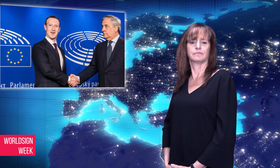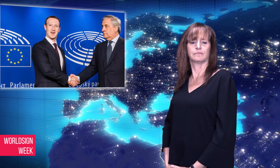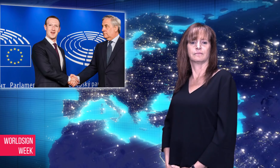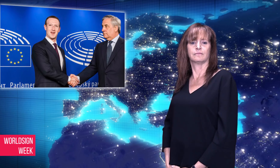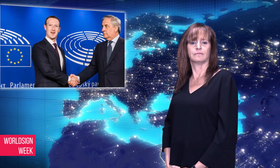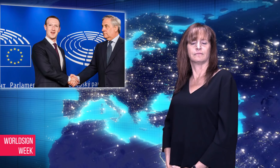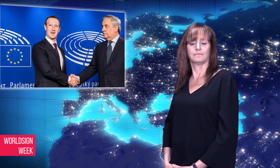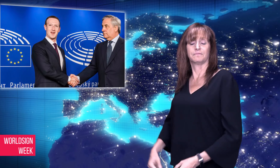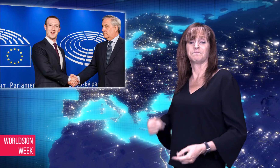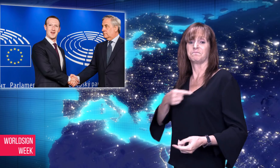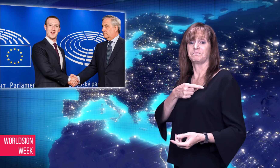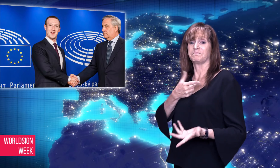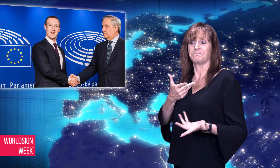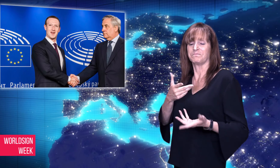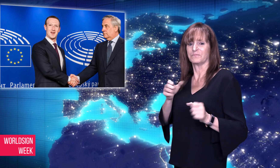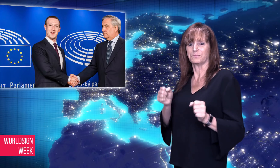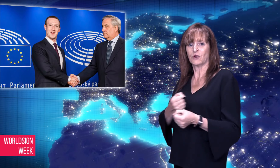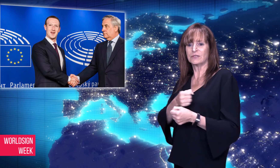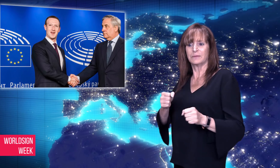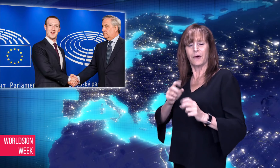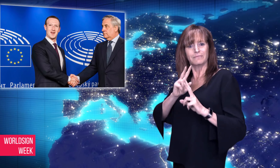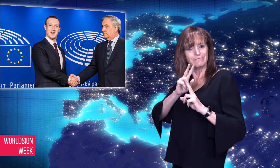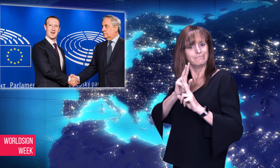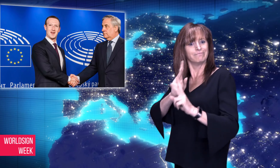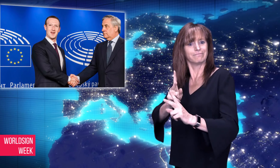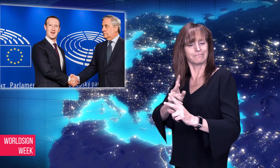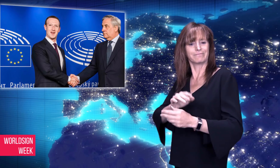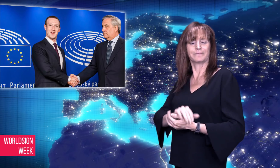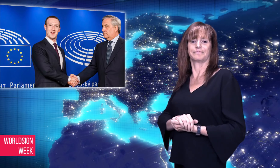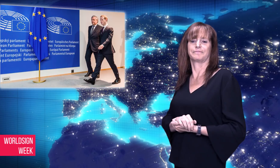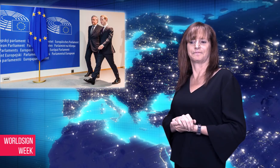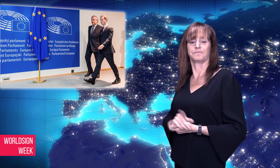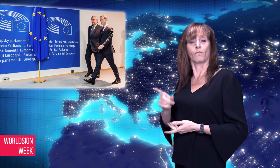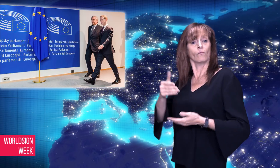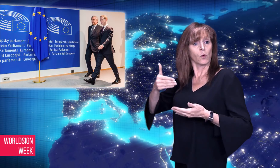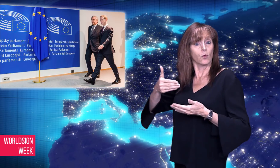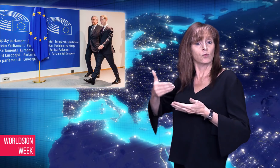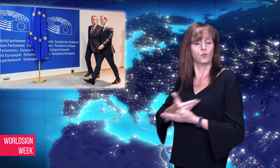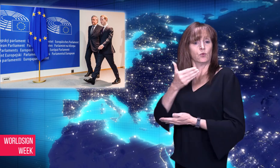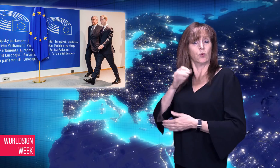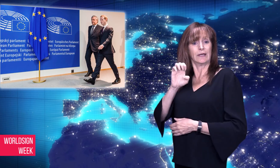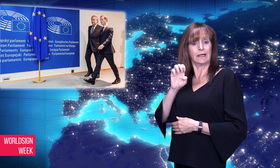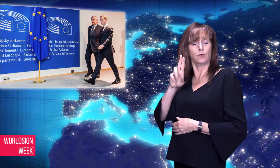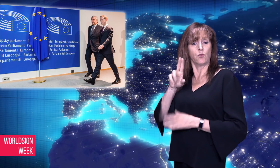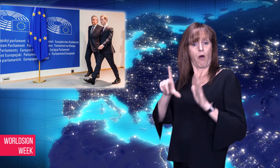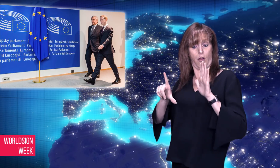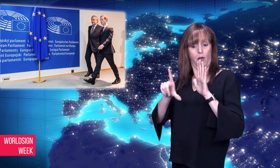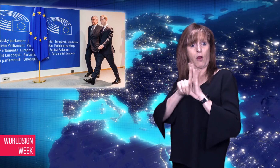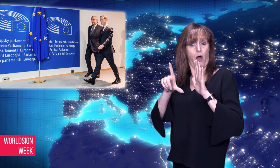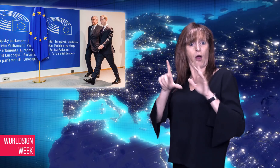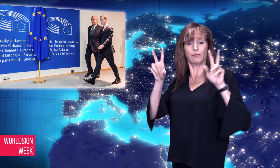He could not answer. A new EU law called General Data Protection